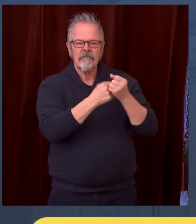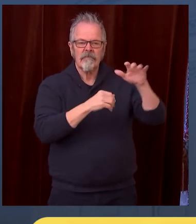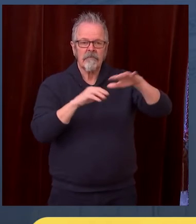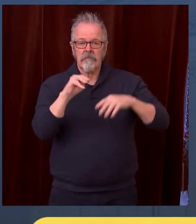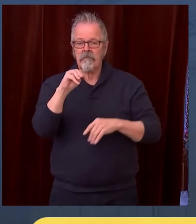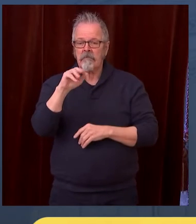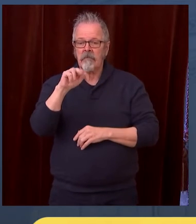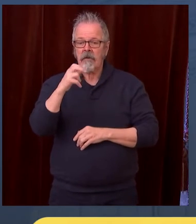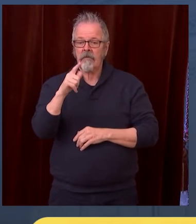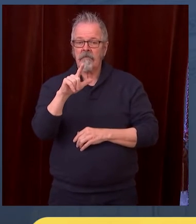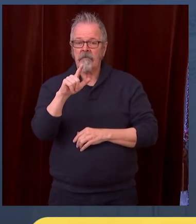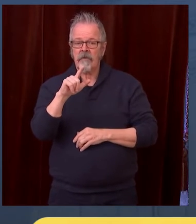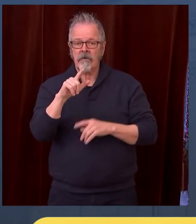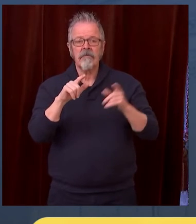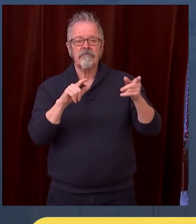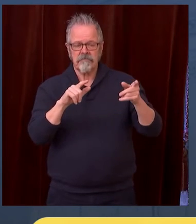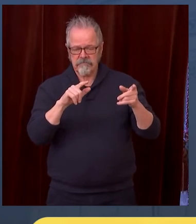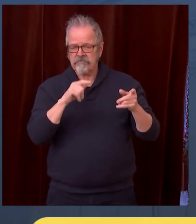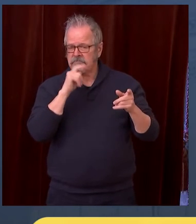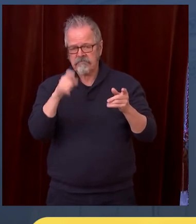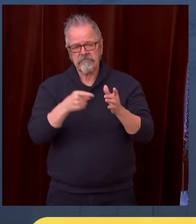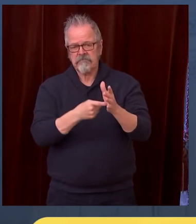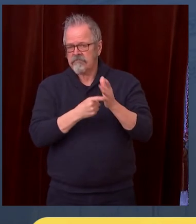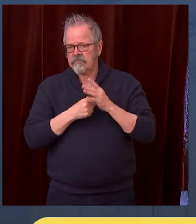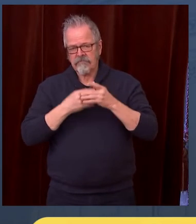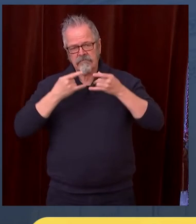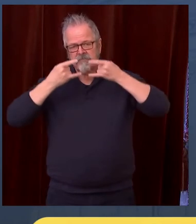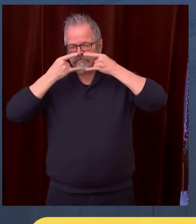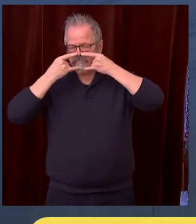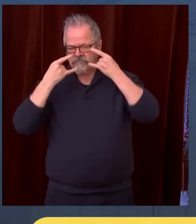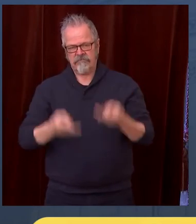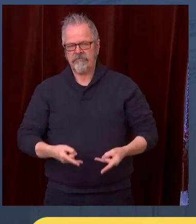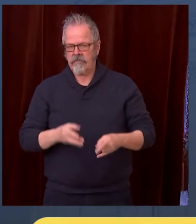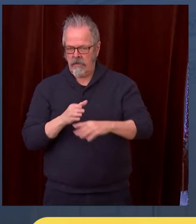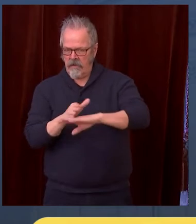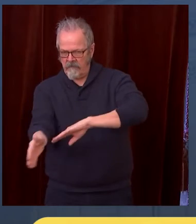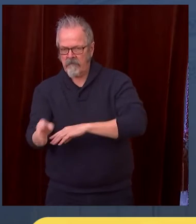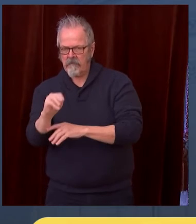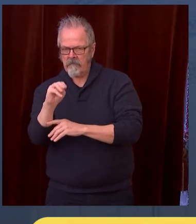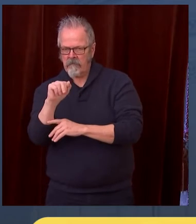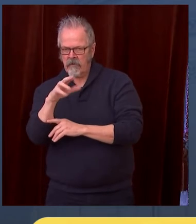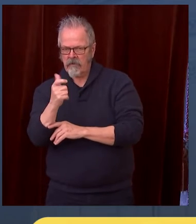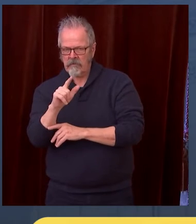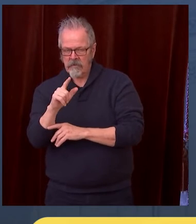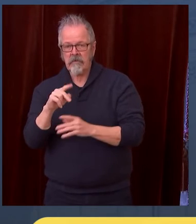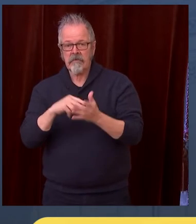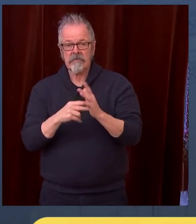That means on March 21, we will no longer have a state mandate for wearing masks in schools.